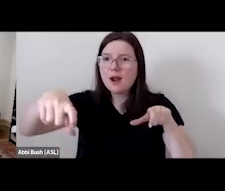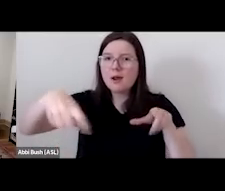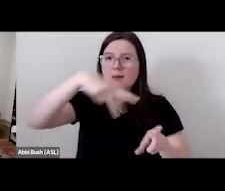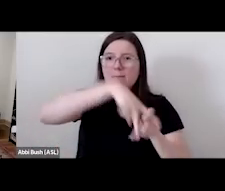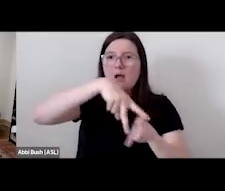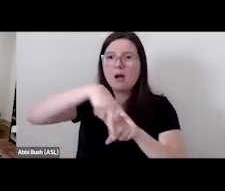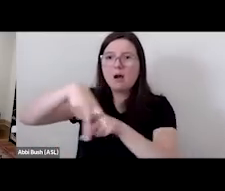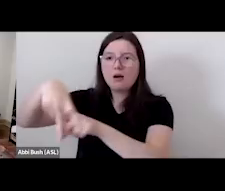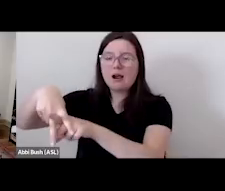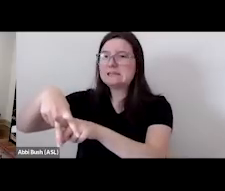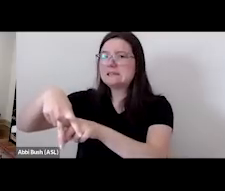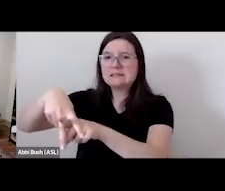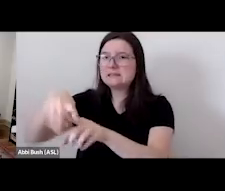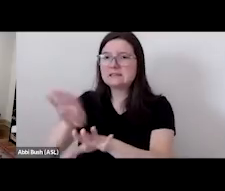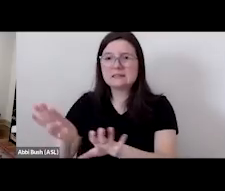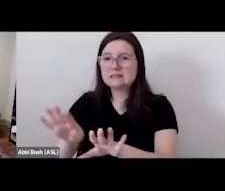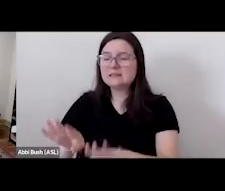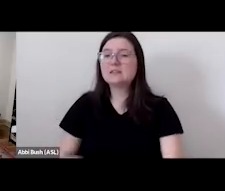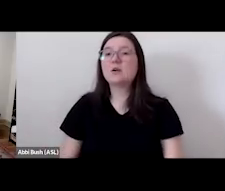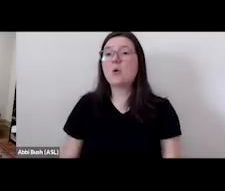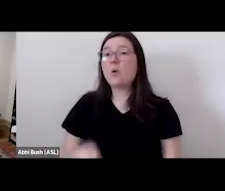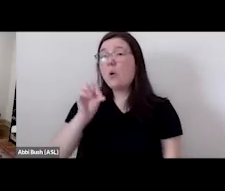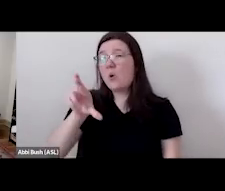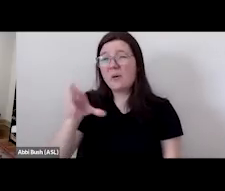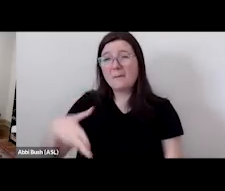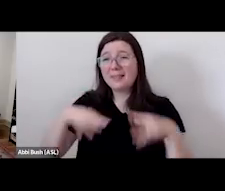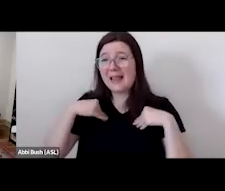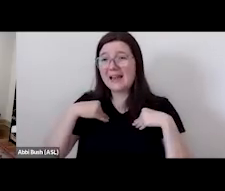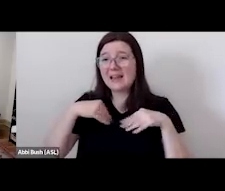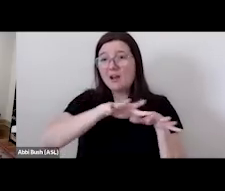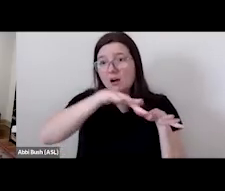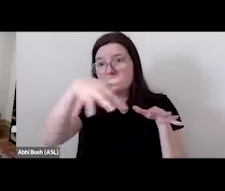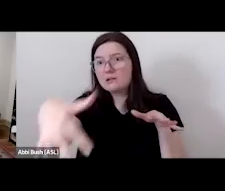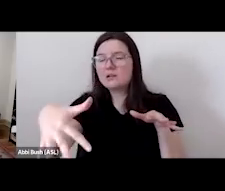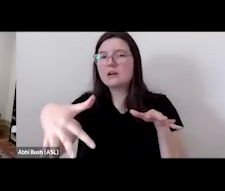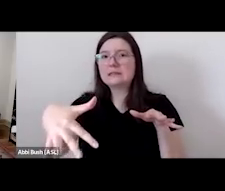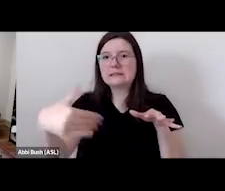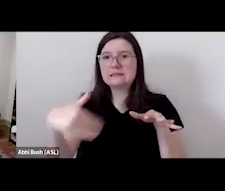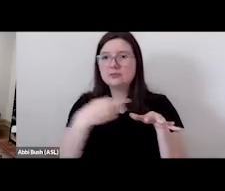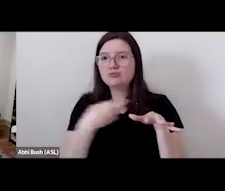If they have like a kitchenette, making sure their stove top is not covered with things like paper, plastics,